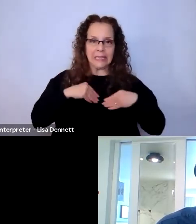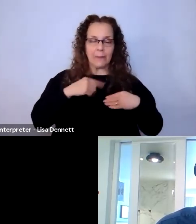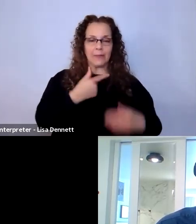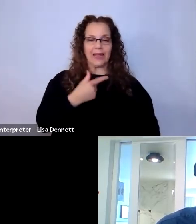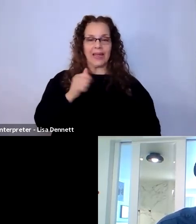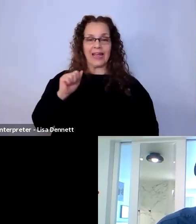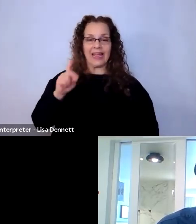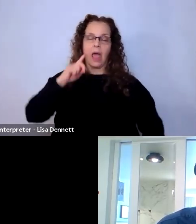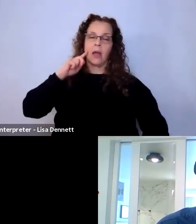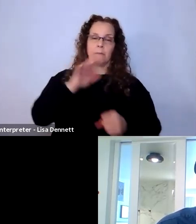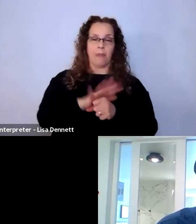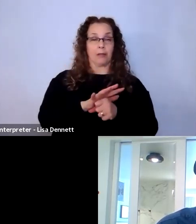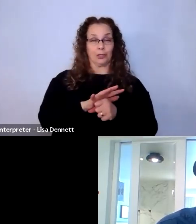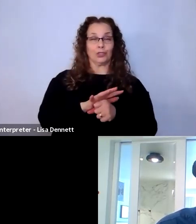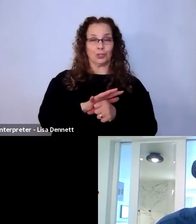getting involved in the gas exchange.